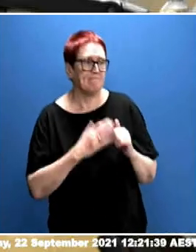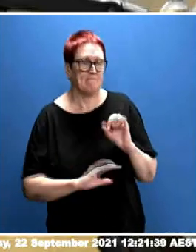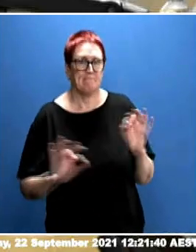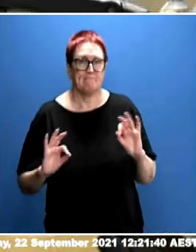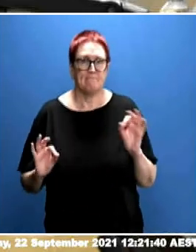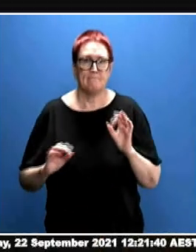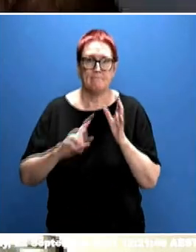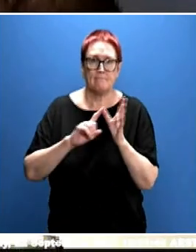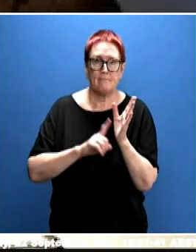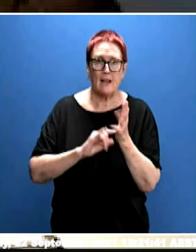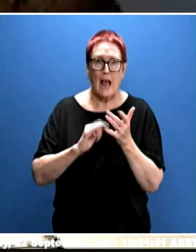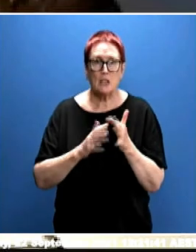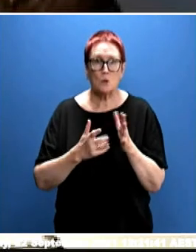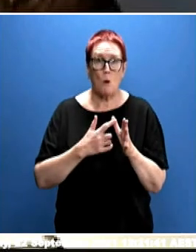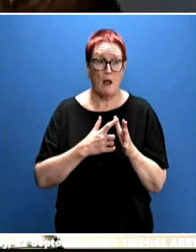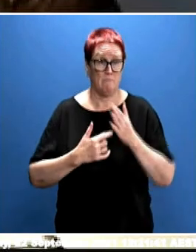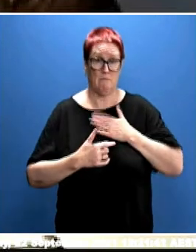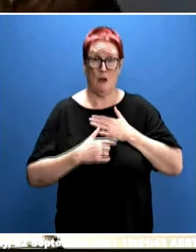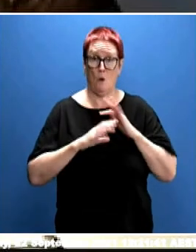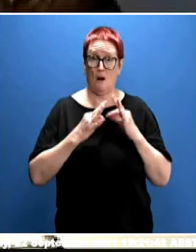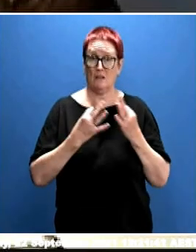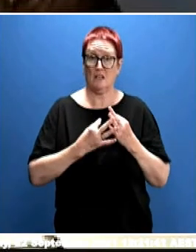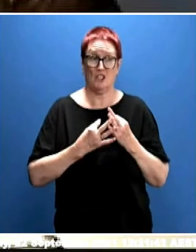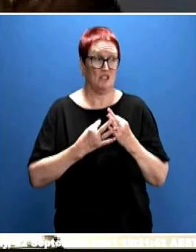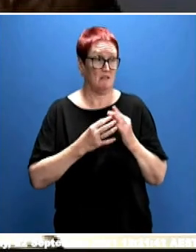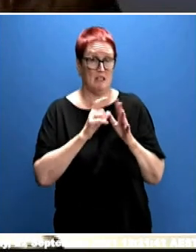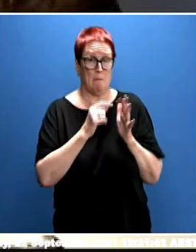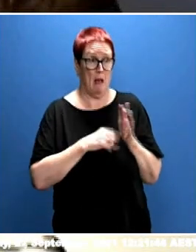ALSWA, to the best of my knowledge, wasn't consulted in any way